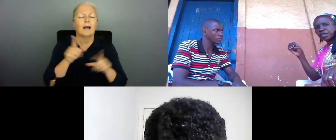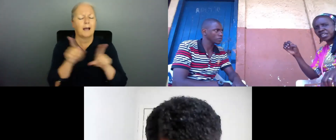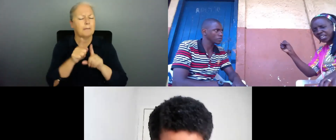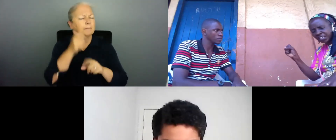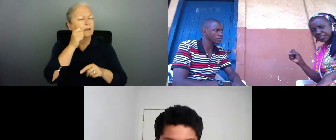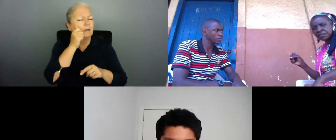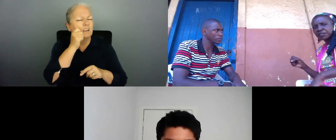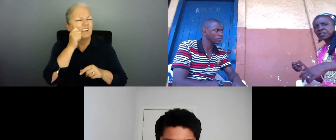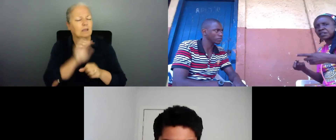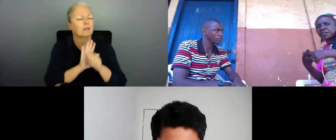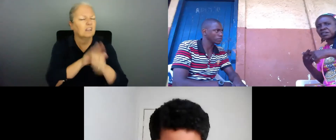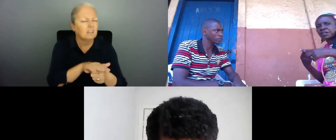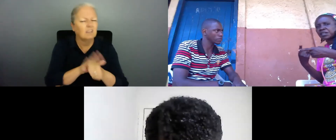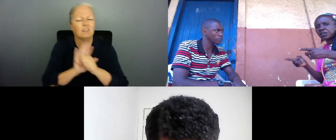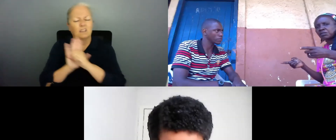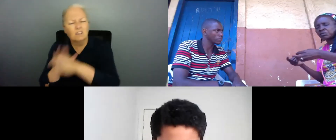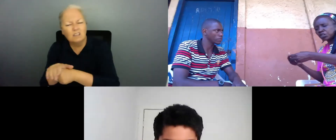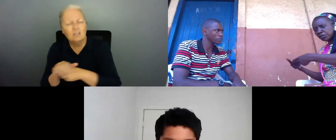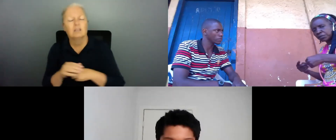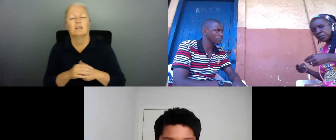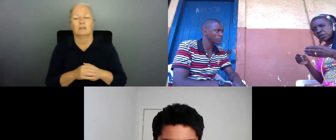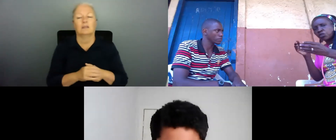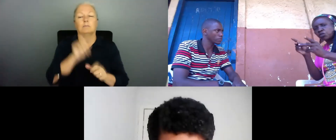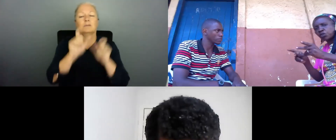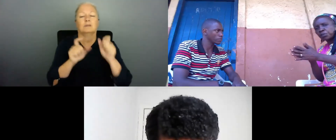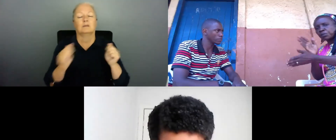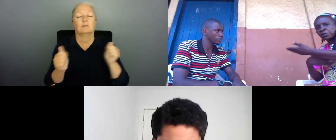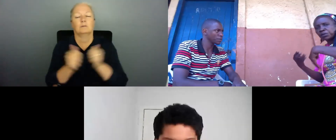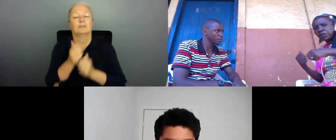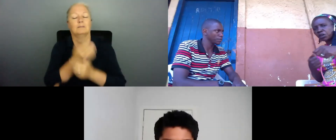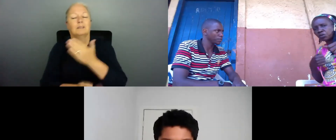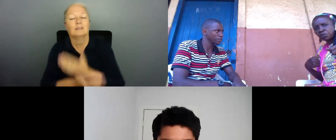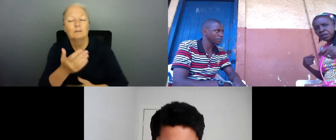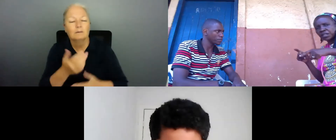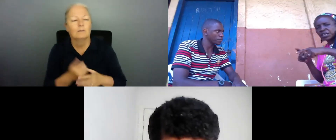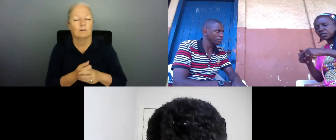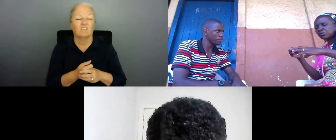years of silencing for people with disability women and native population are still present